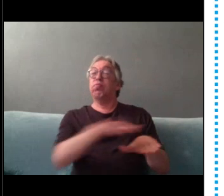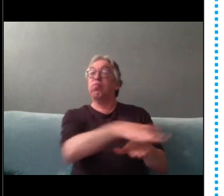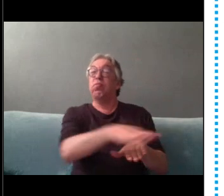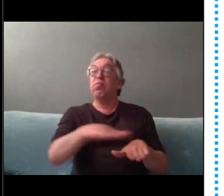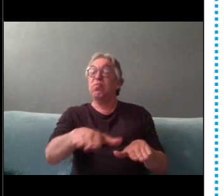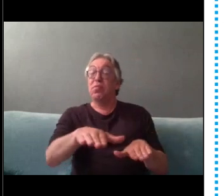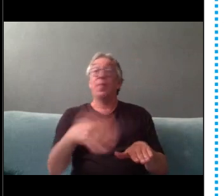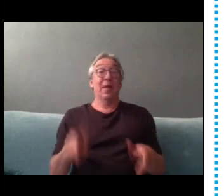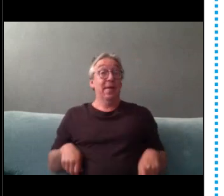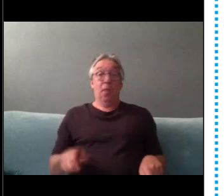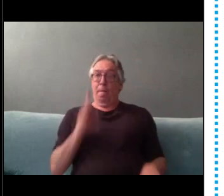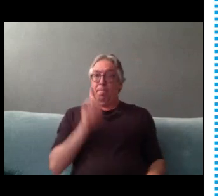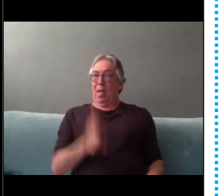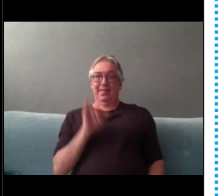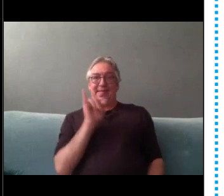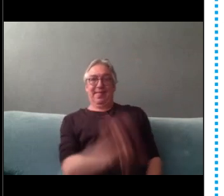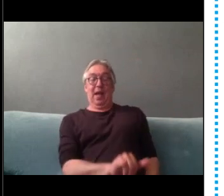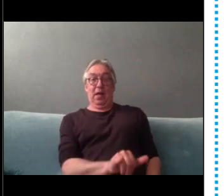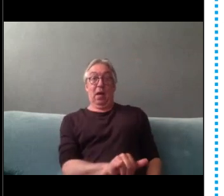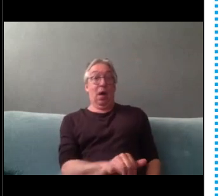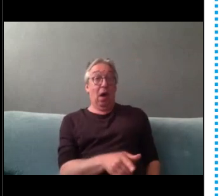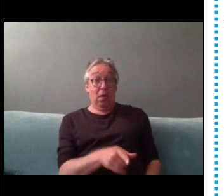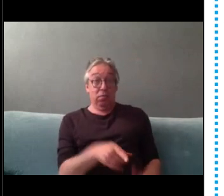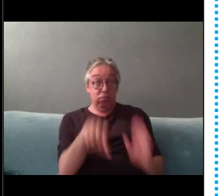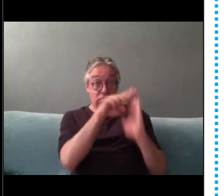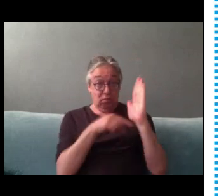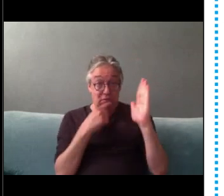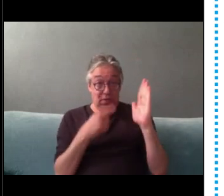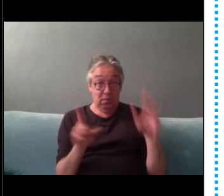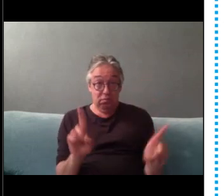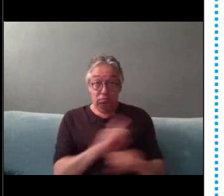to enter the passenger deck. These things should belong to the past.